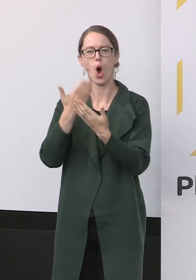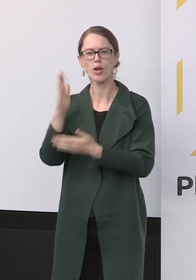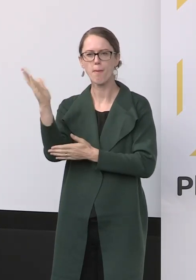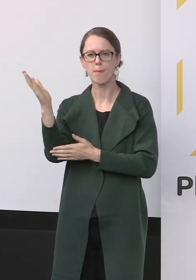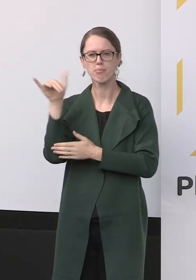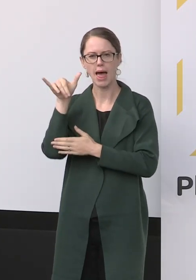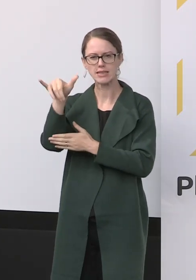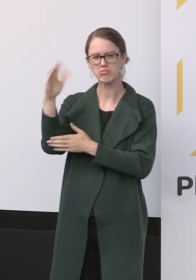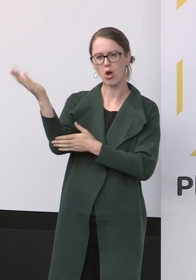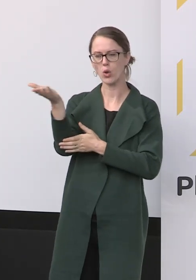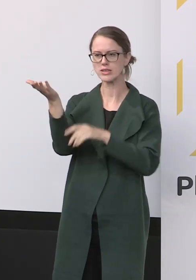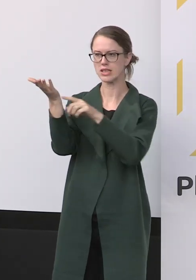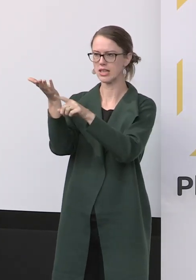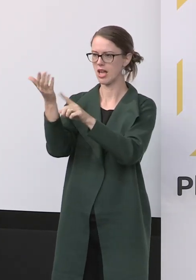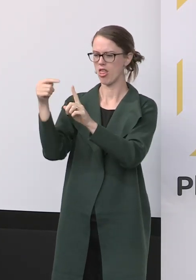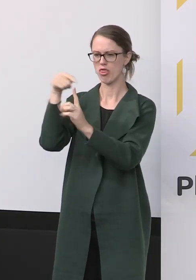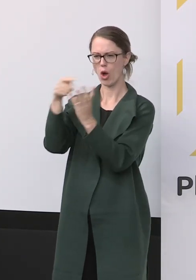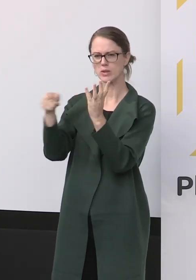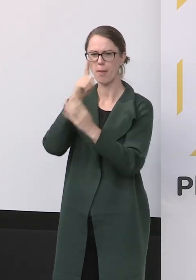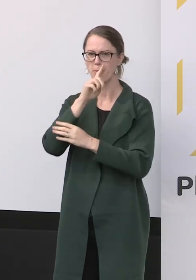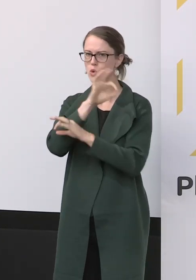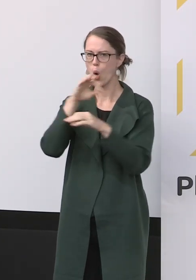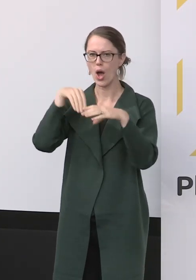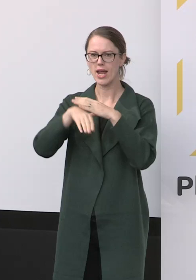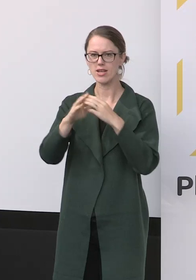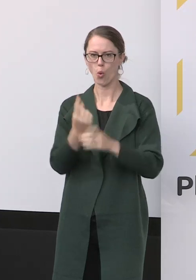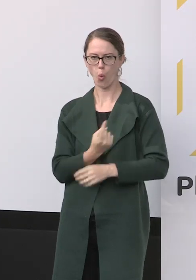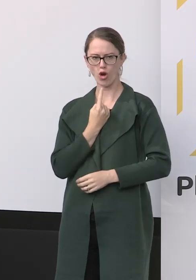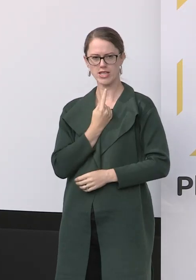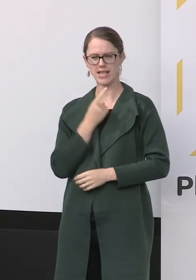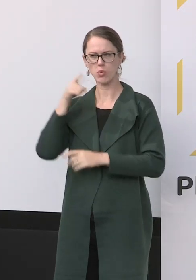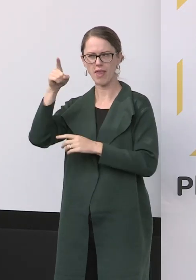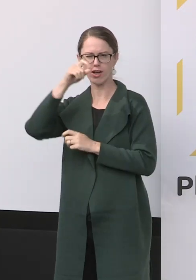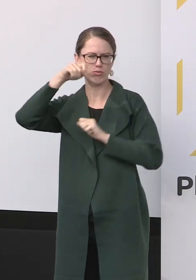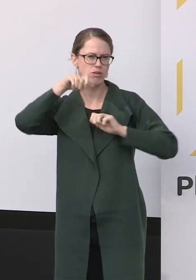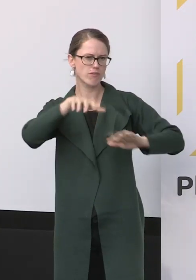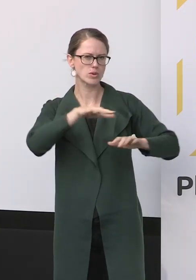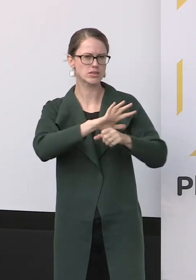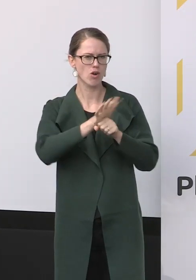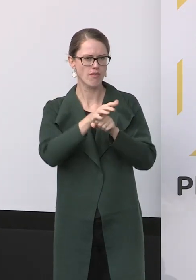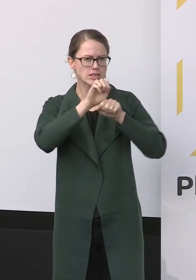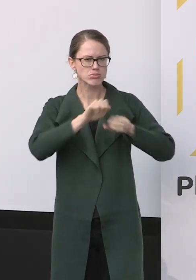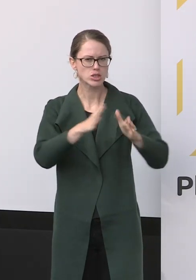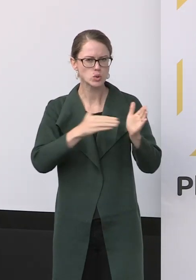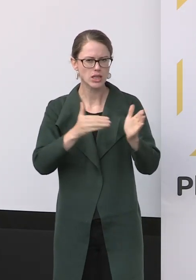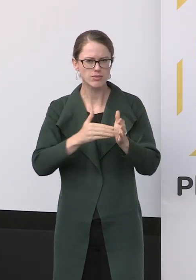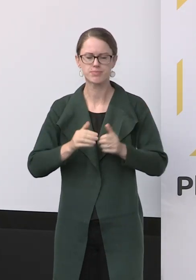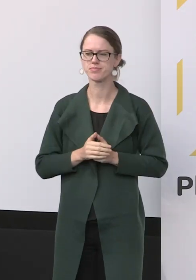on a plan for pilots and flight attendants coming into the country? There's been